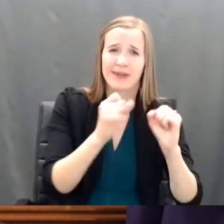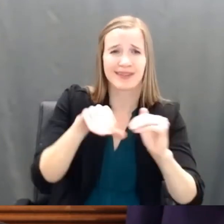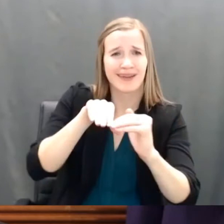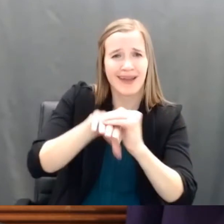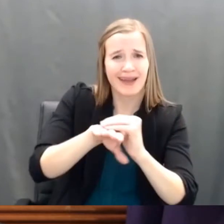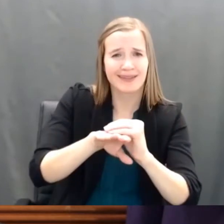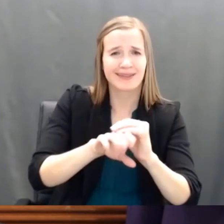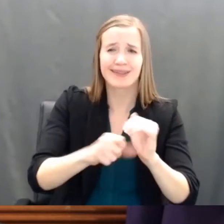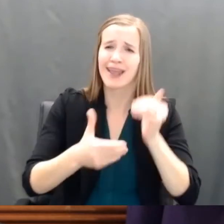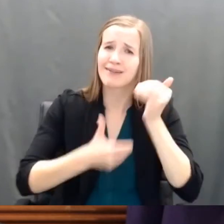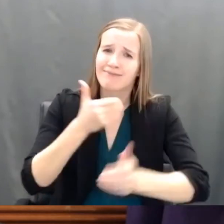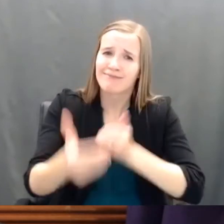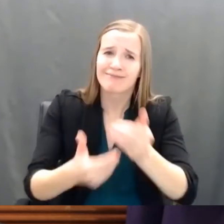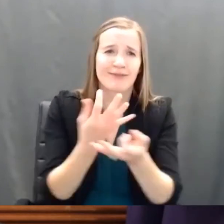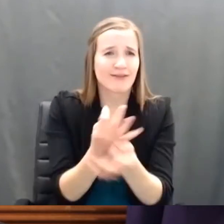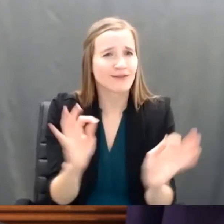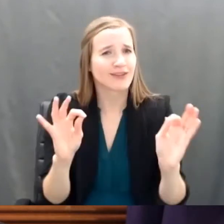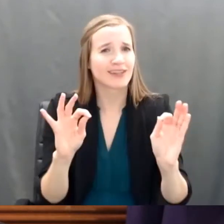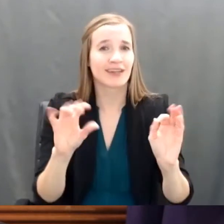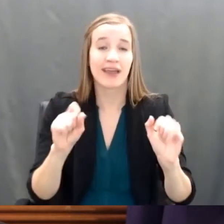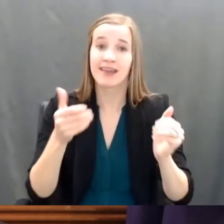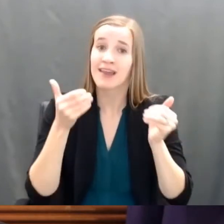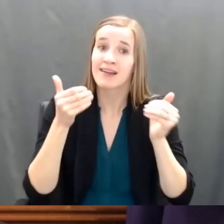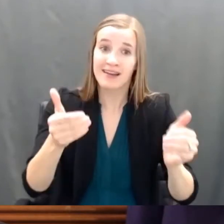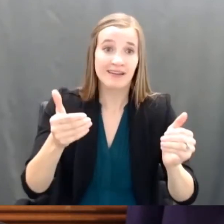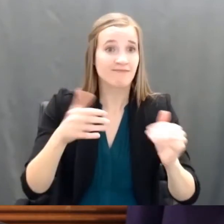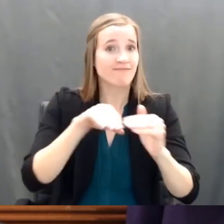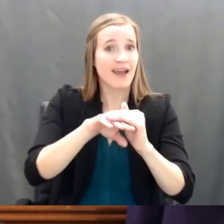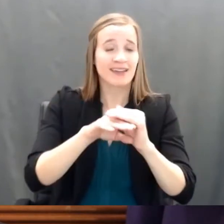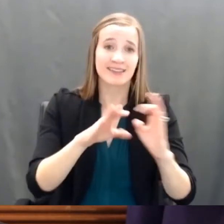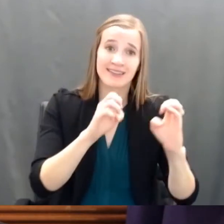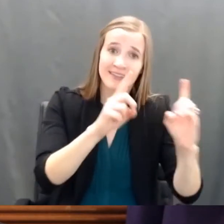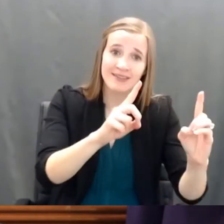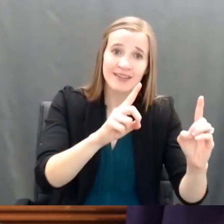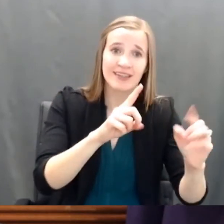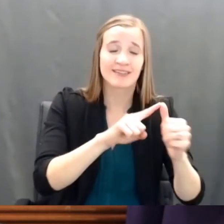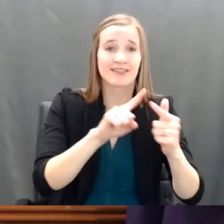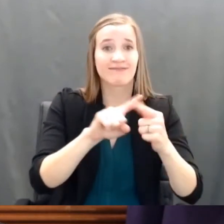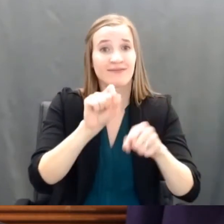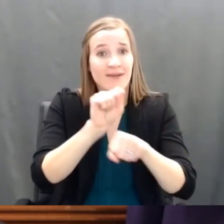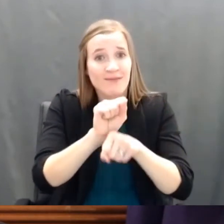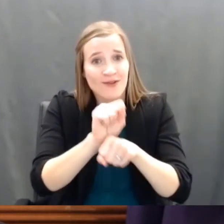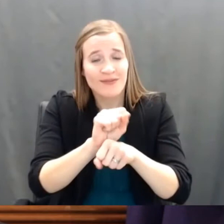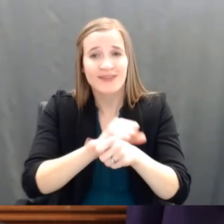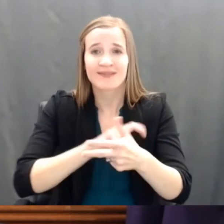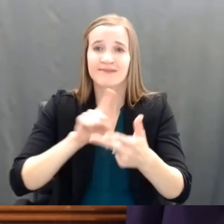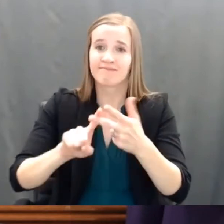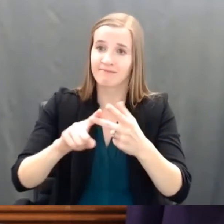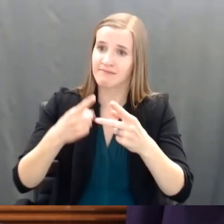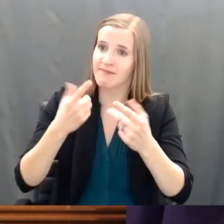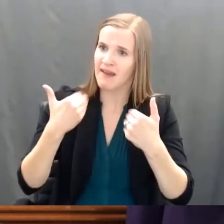live in freedom and enjoy the promise of education, employment, effective communication,